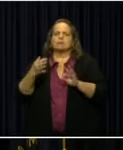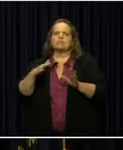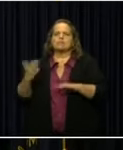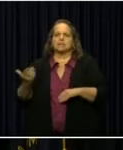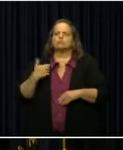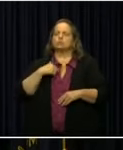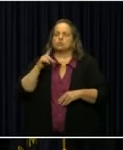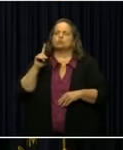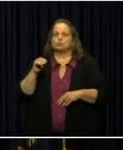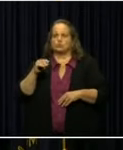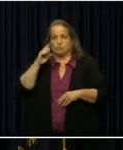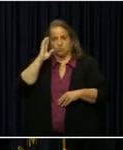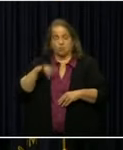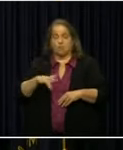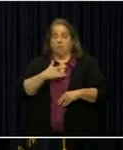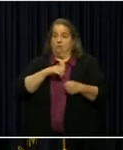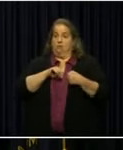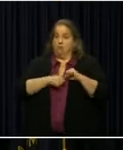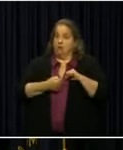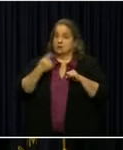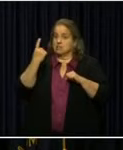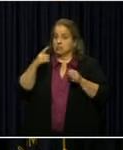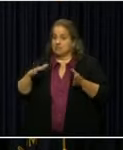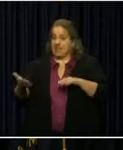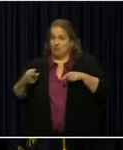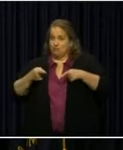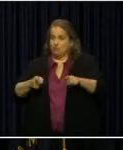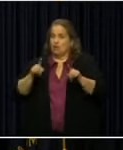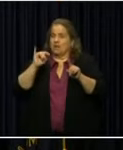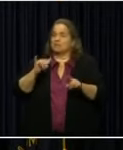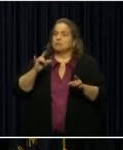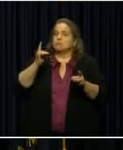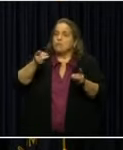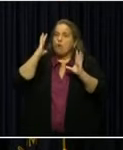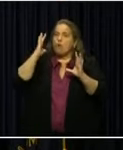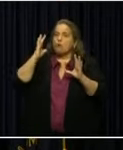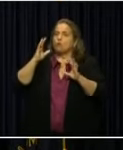KNOWING THAT THEY MAY BE EXPOSED TO THIS CORONAVIRUS BUT RISING